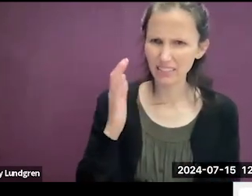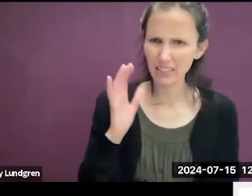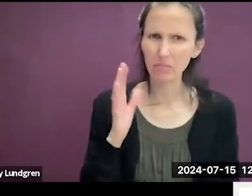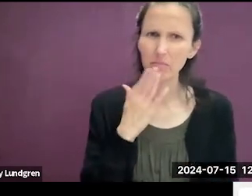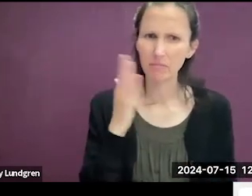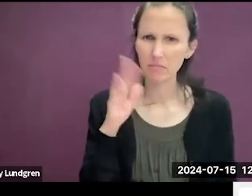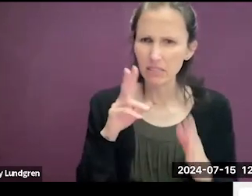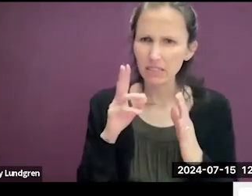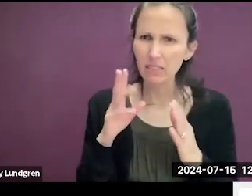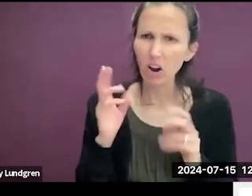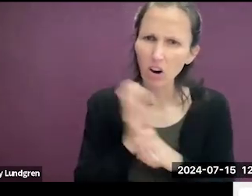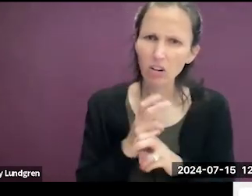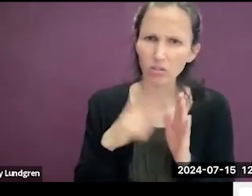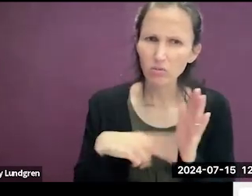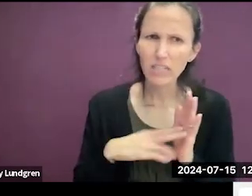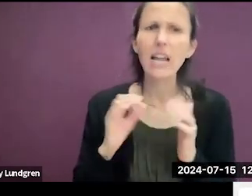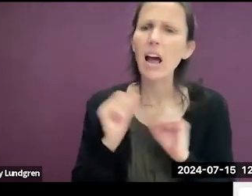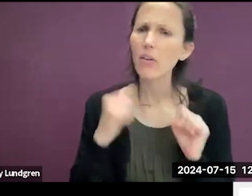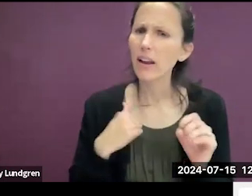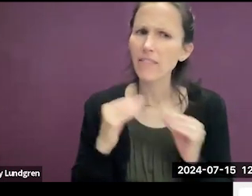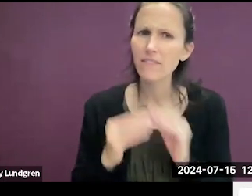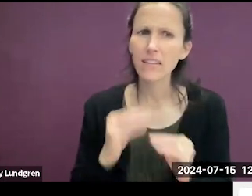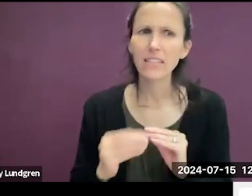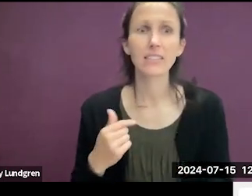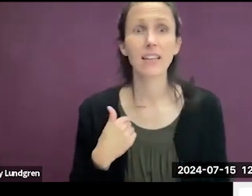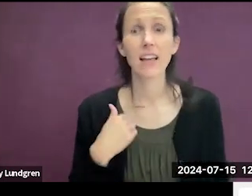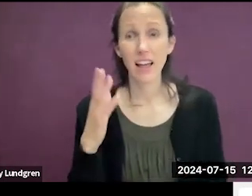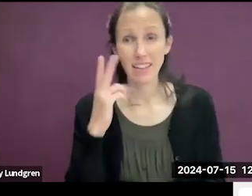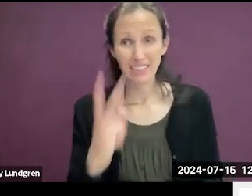I know that this contrast is 1.5 to 1.